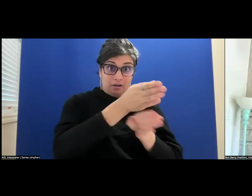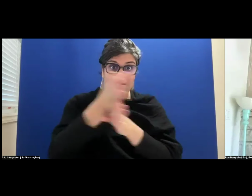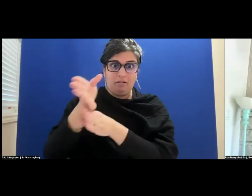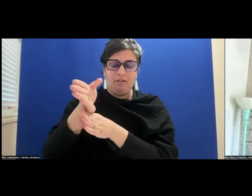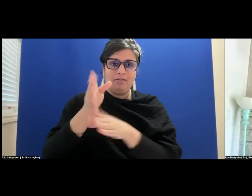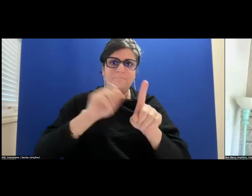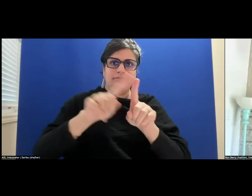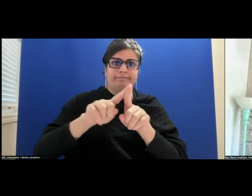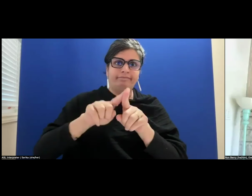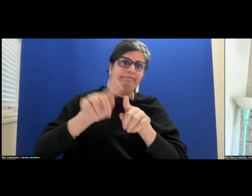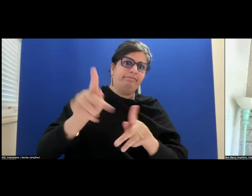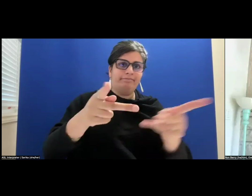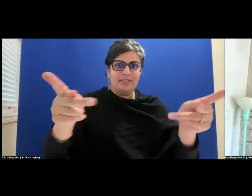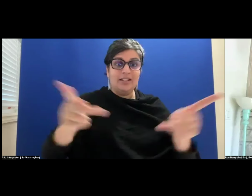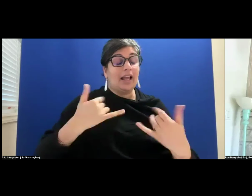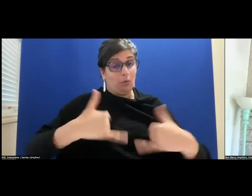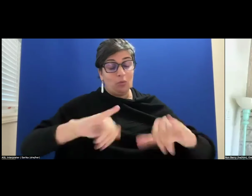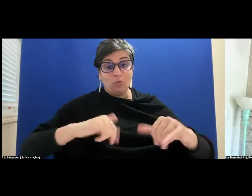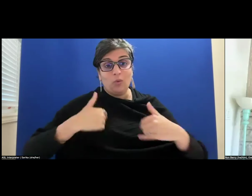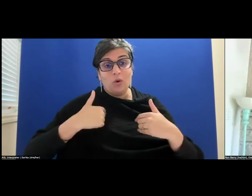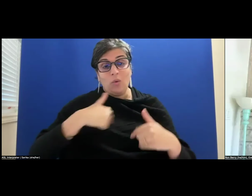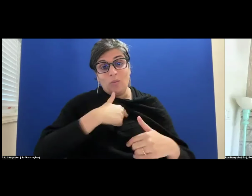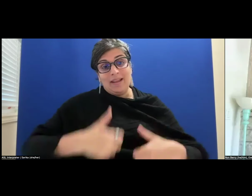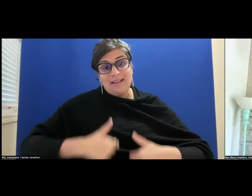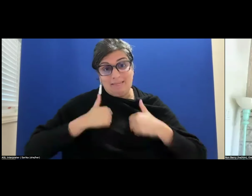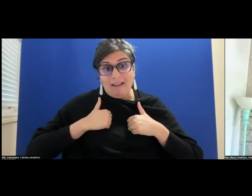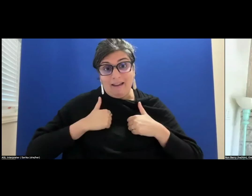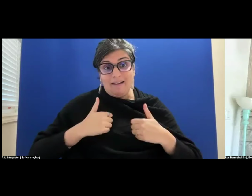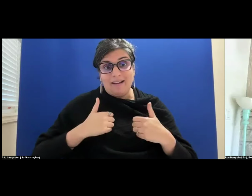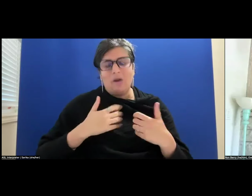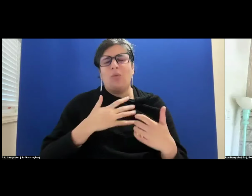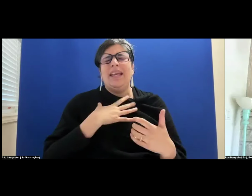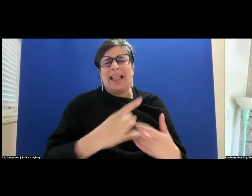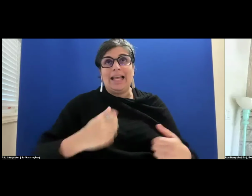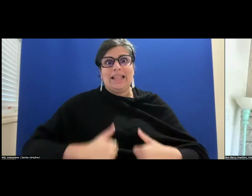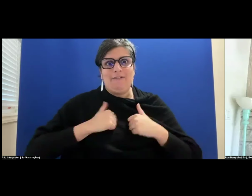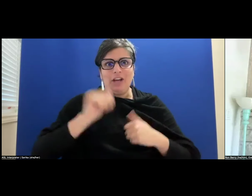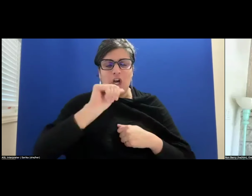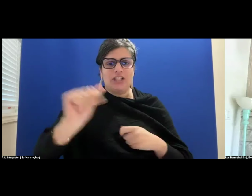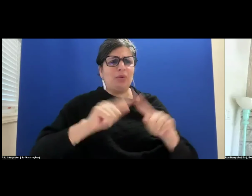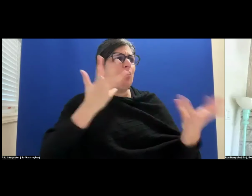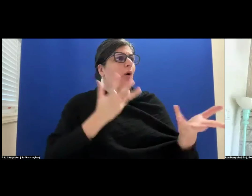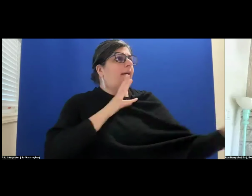Like, we really like living in Austin, but we were hungry to connect with other artists living in other parts of the world.